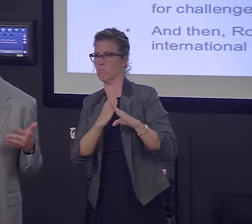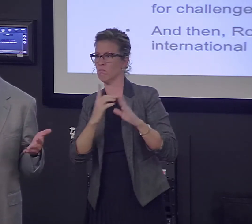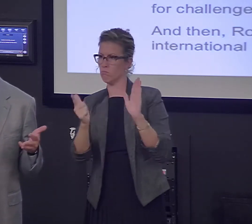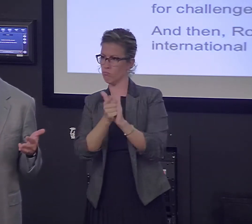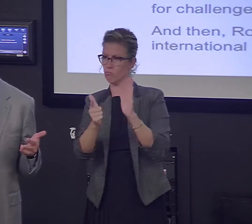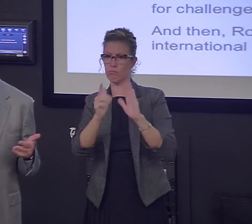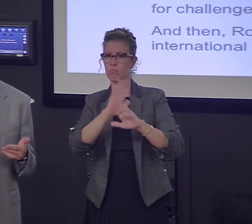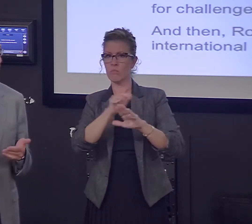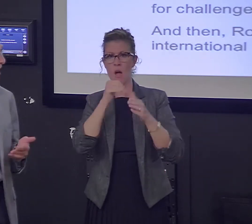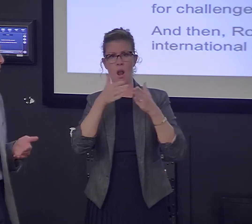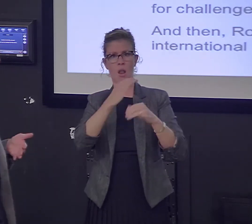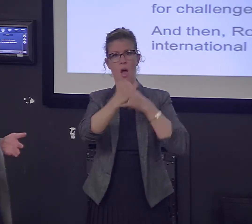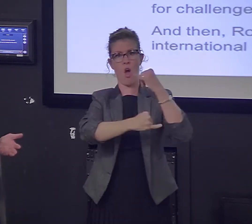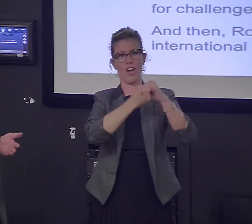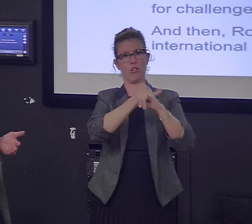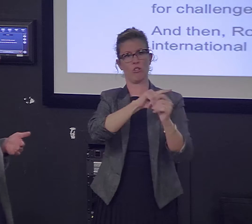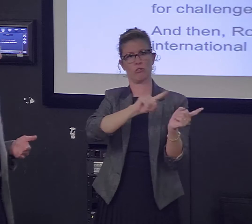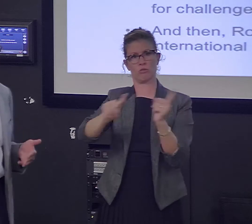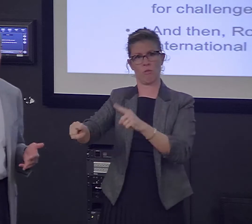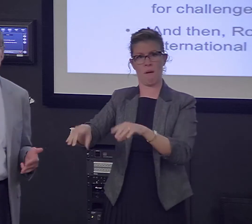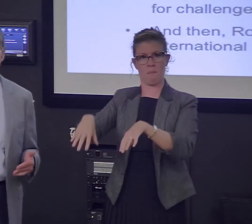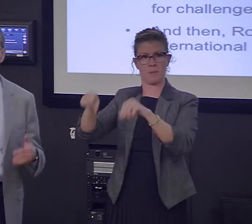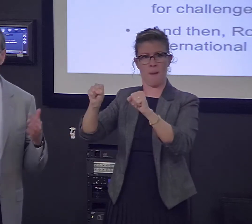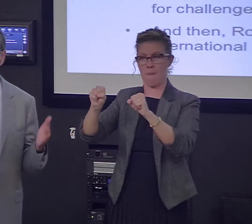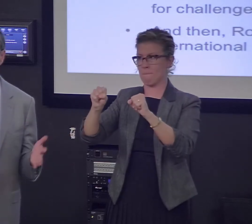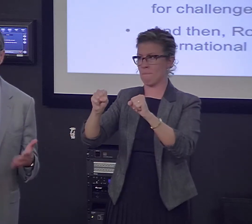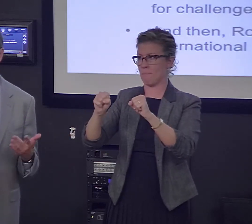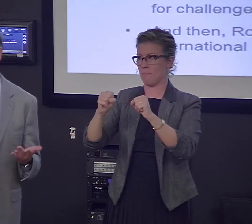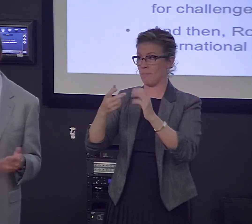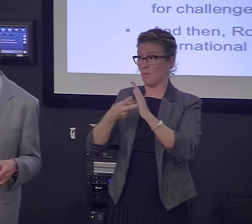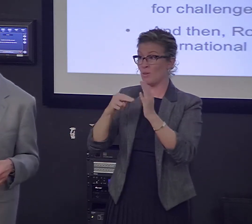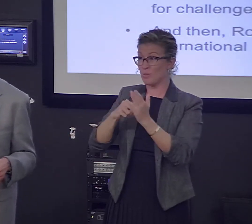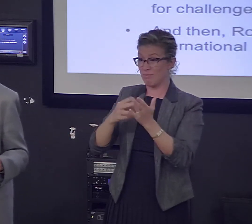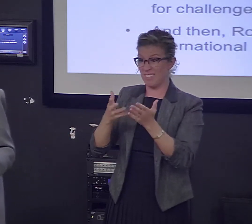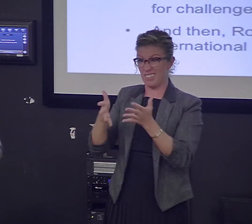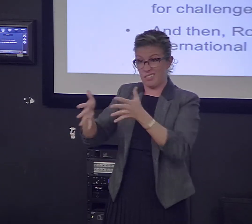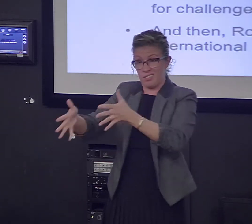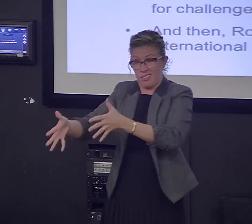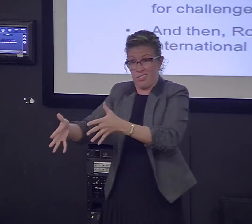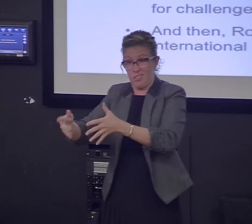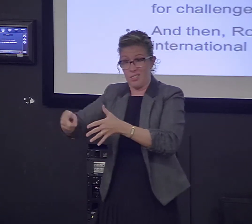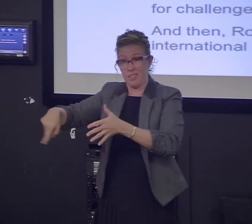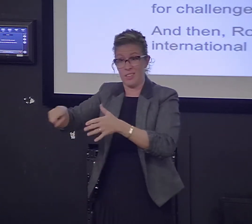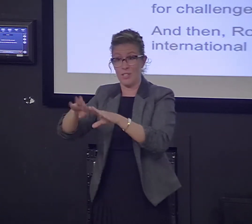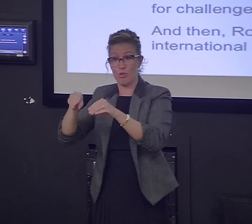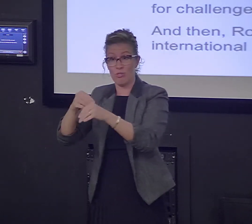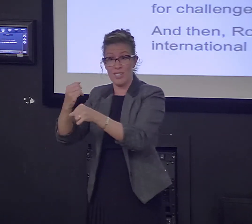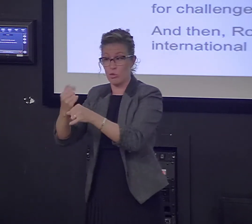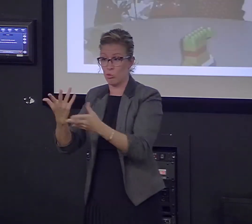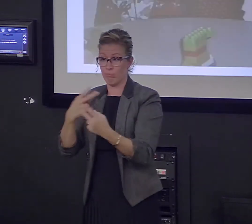or did ban international adoption. And so the children that were living in these institutions had nowhere to go.